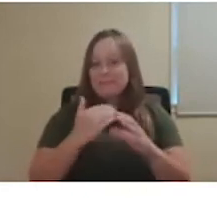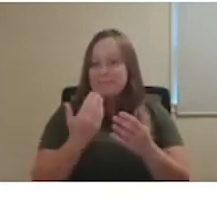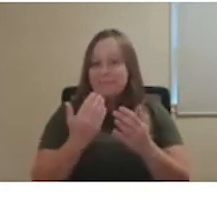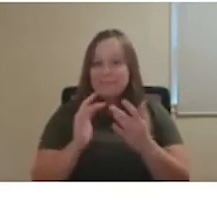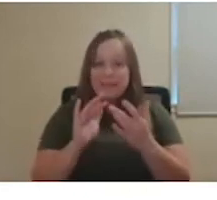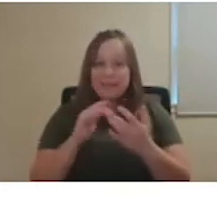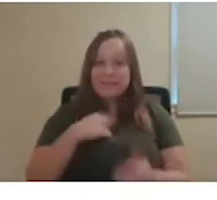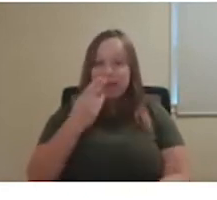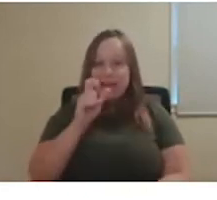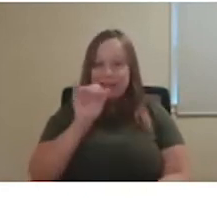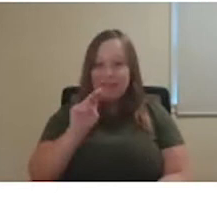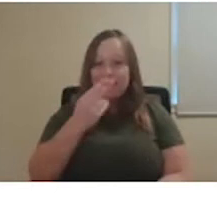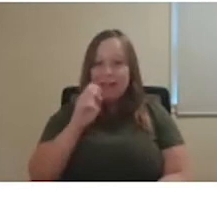My name is Helen Hellmuth.